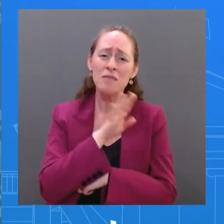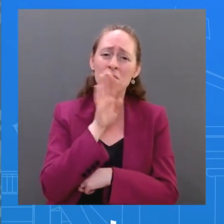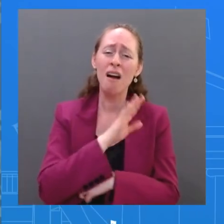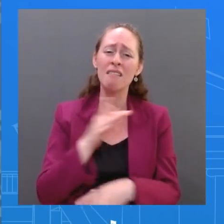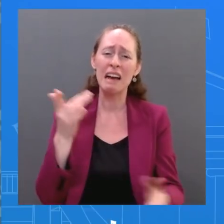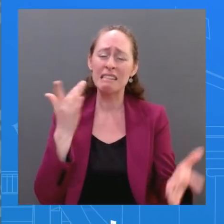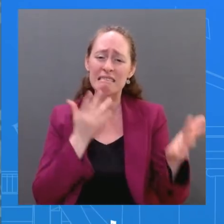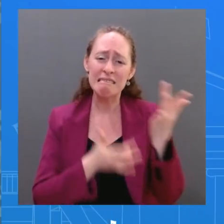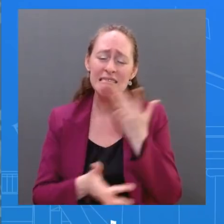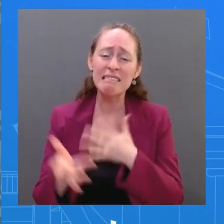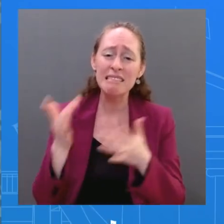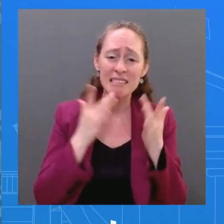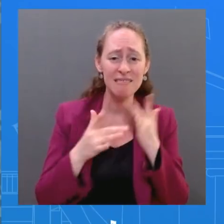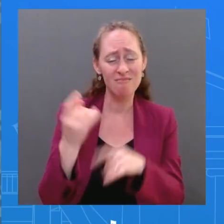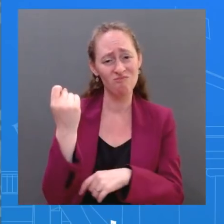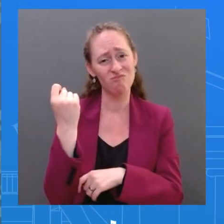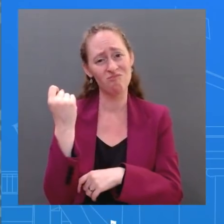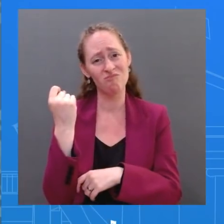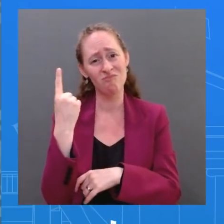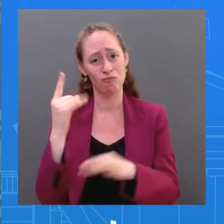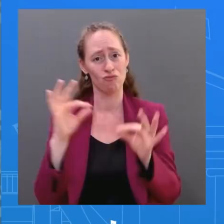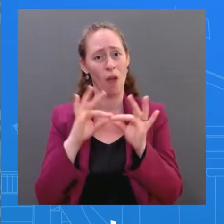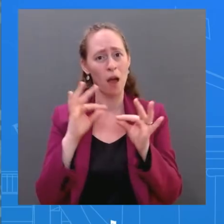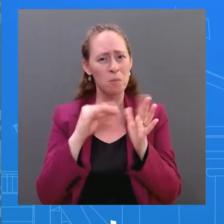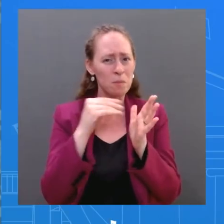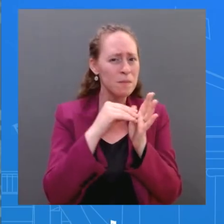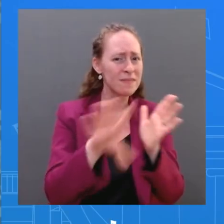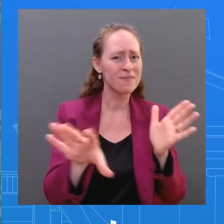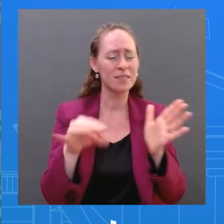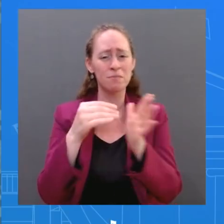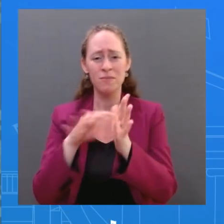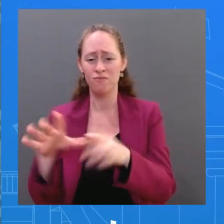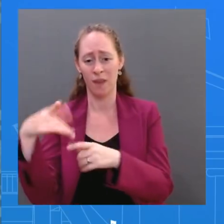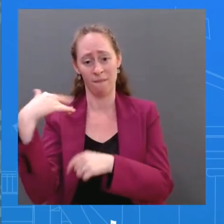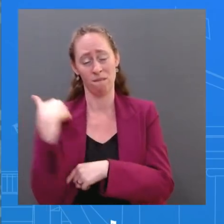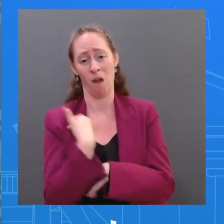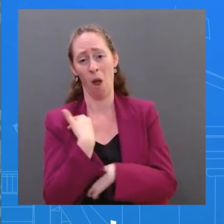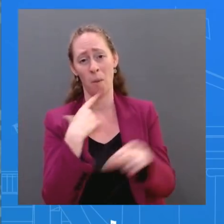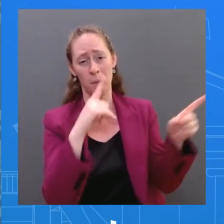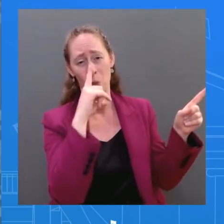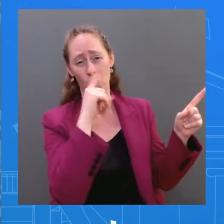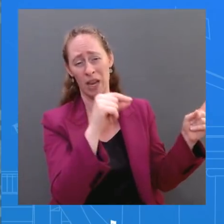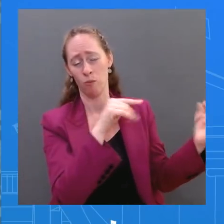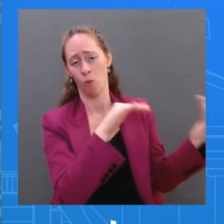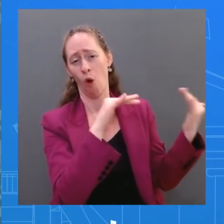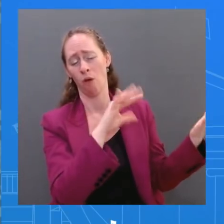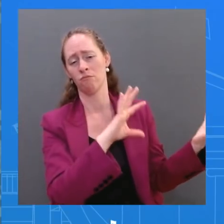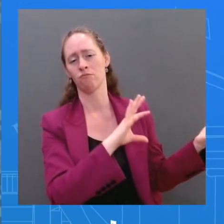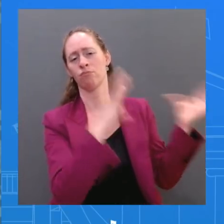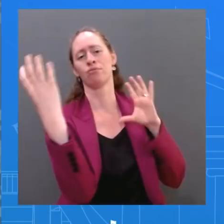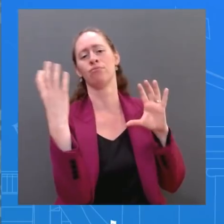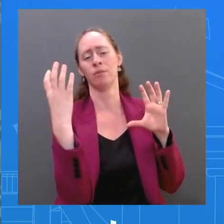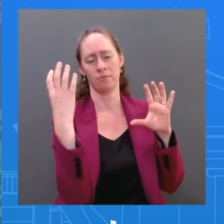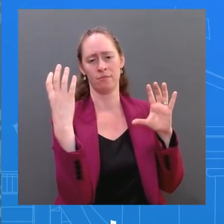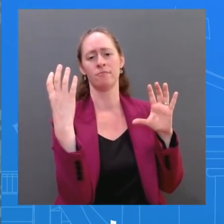the brutal war that Putin has taken on in Ukraine, and their brave fight to fight for their democracy.